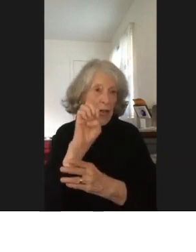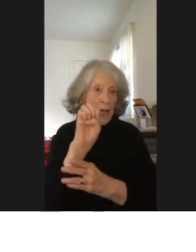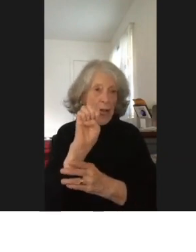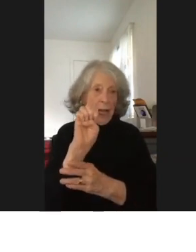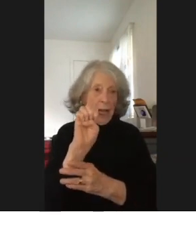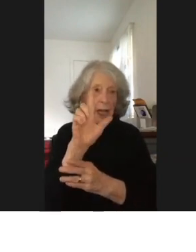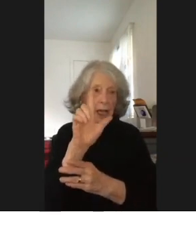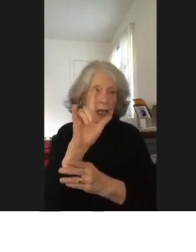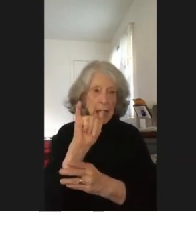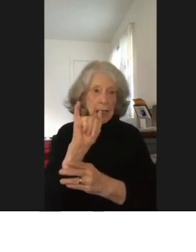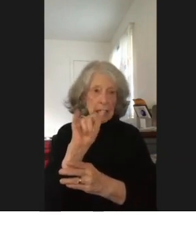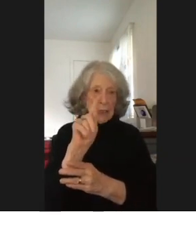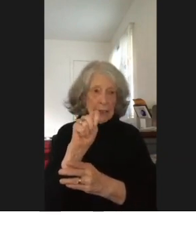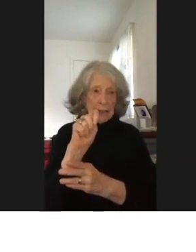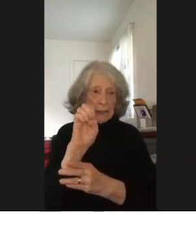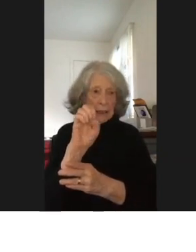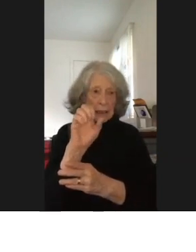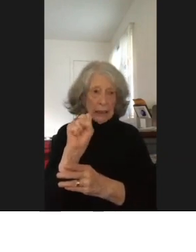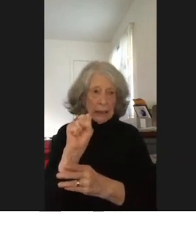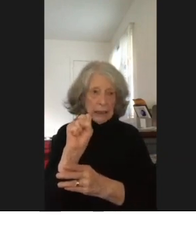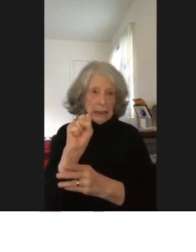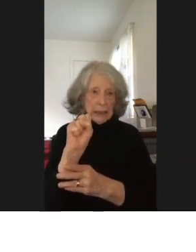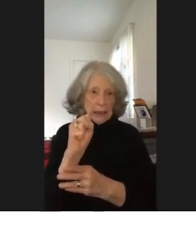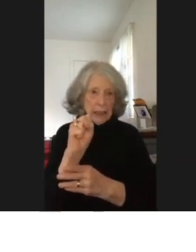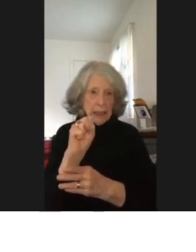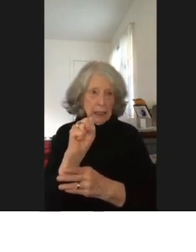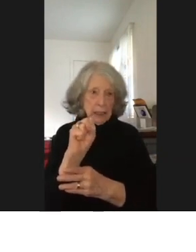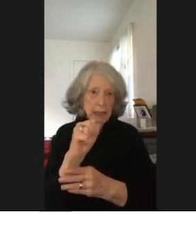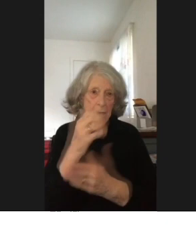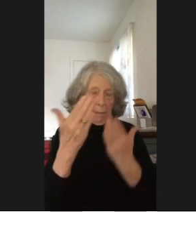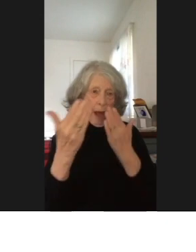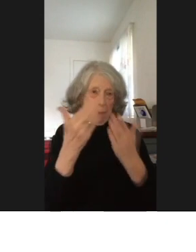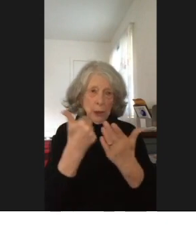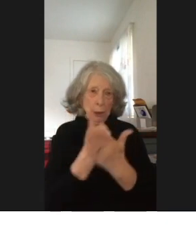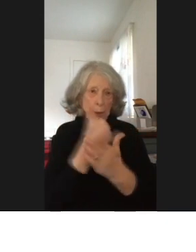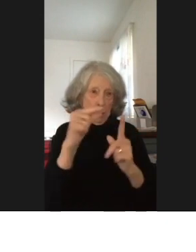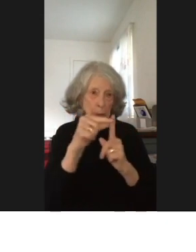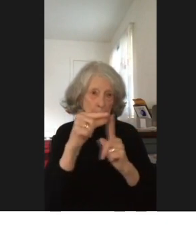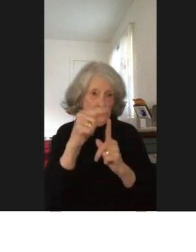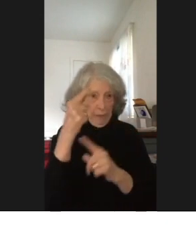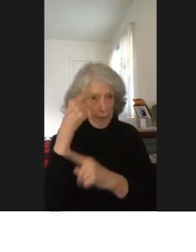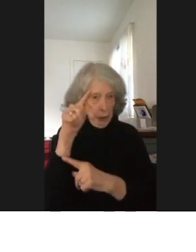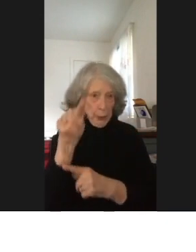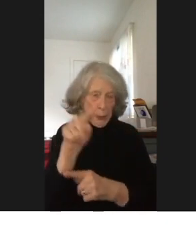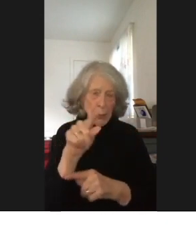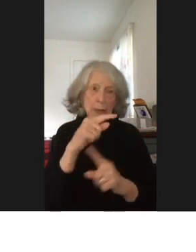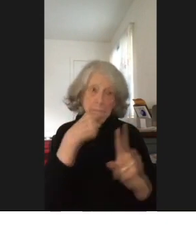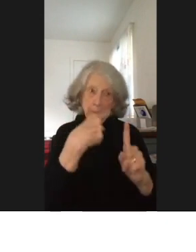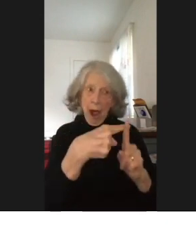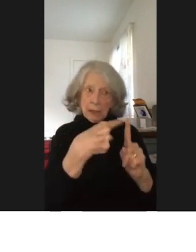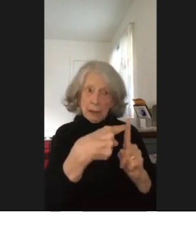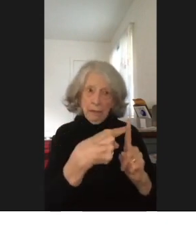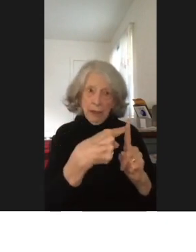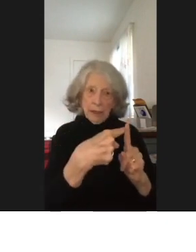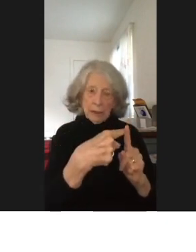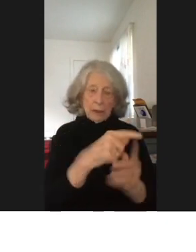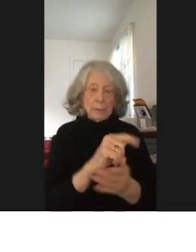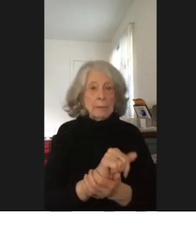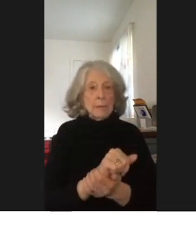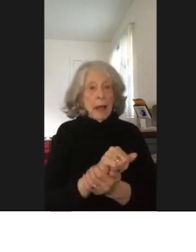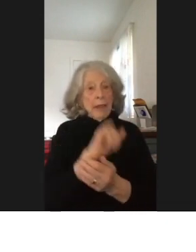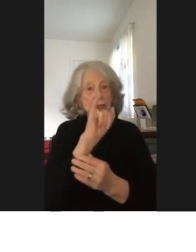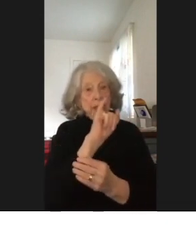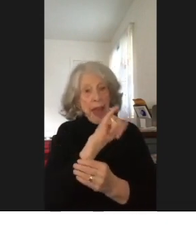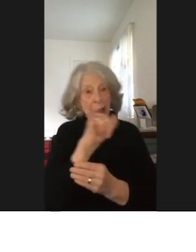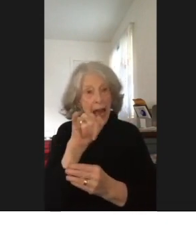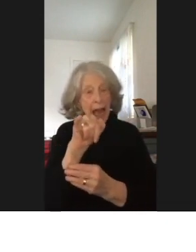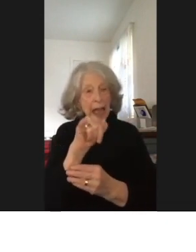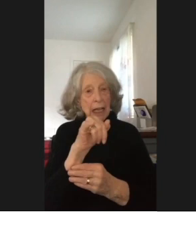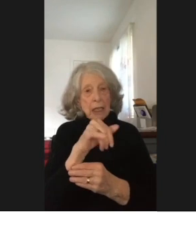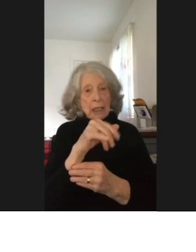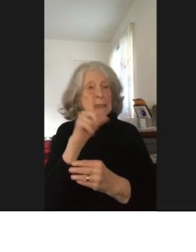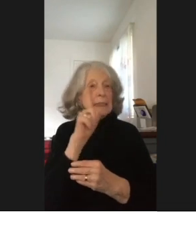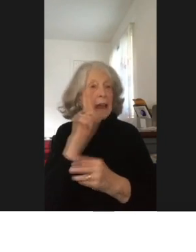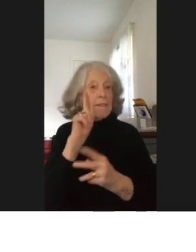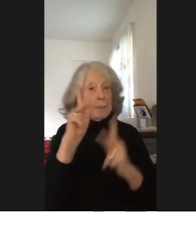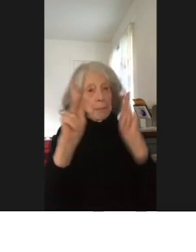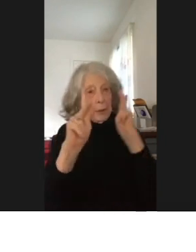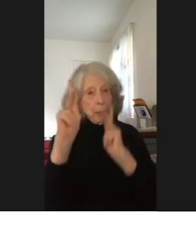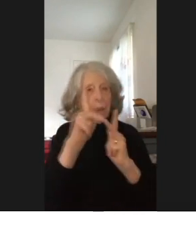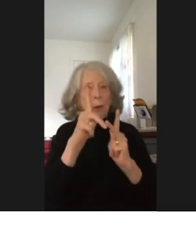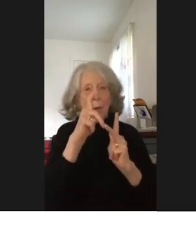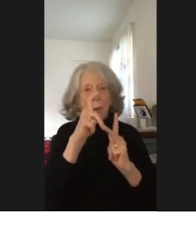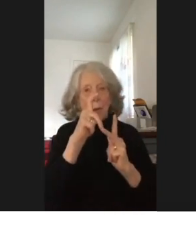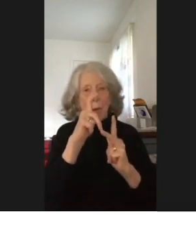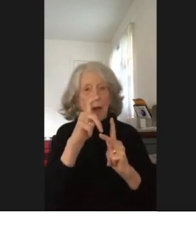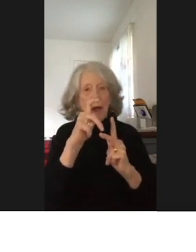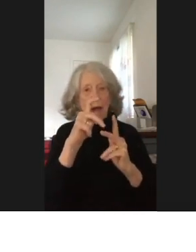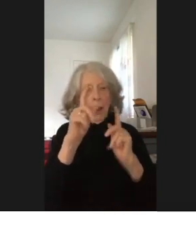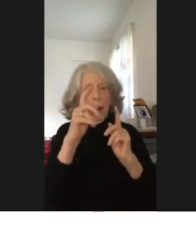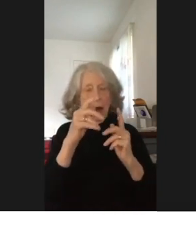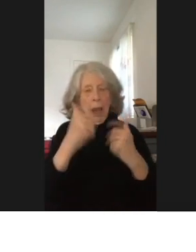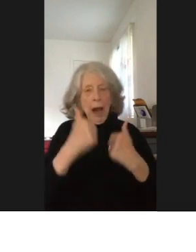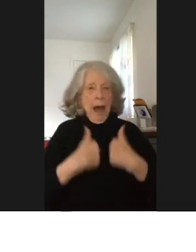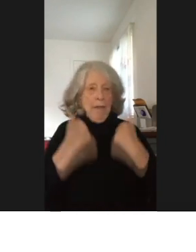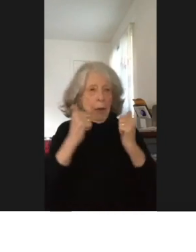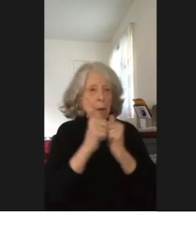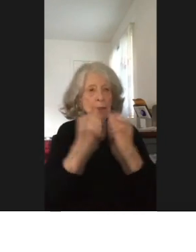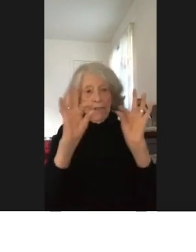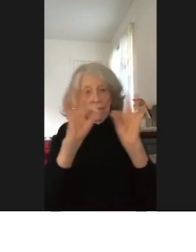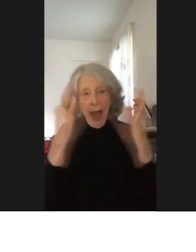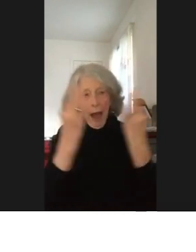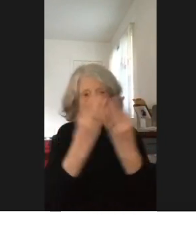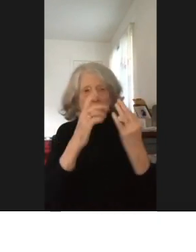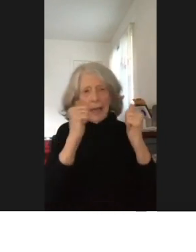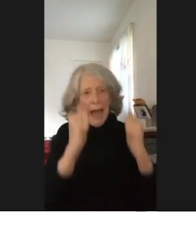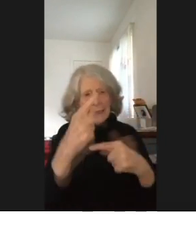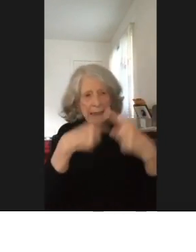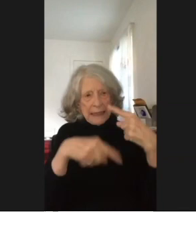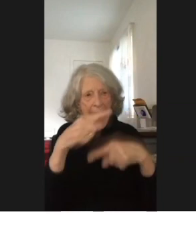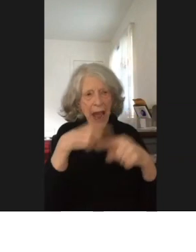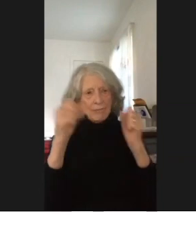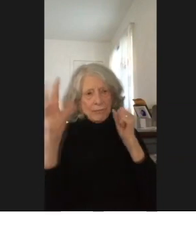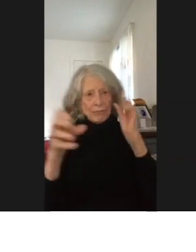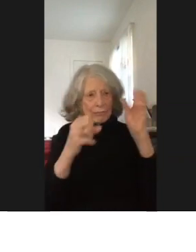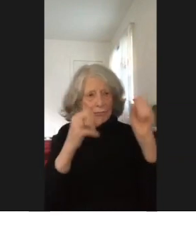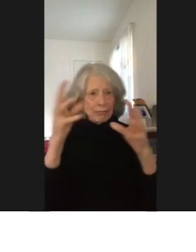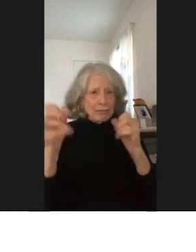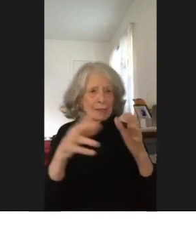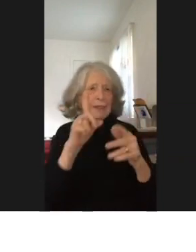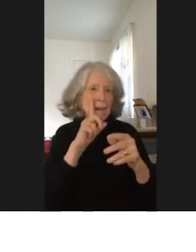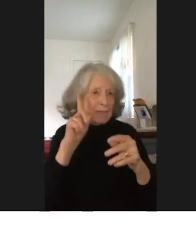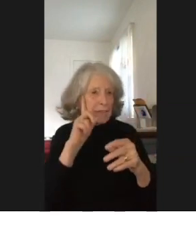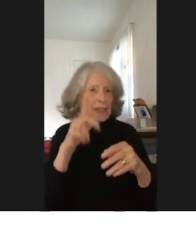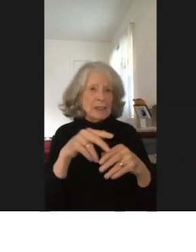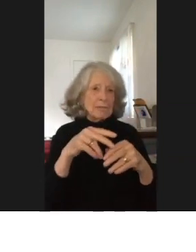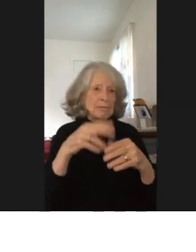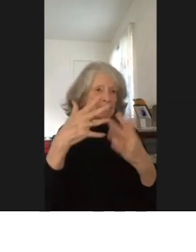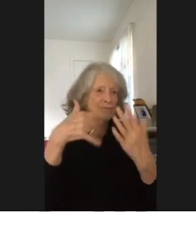I'm very thankful to the deaf elites, these are deaf people who were born to deaf families